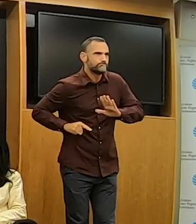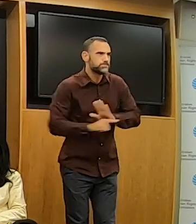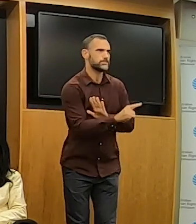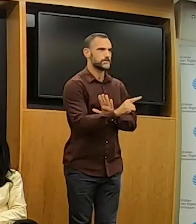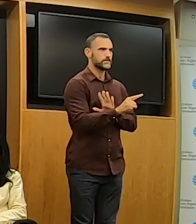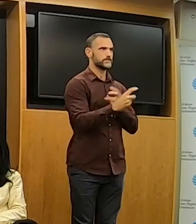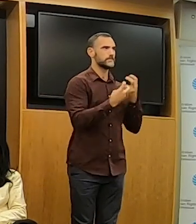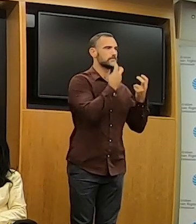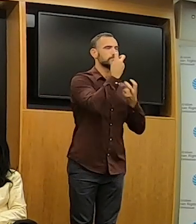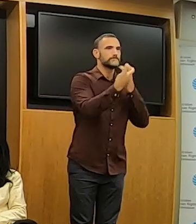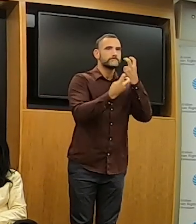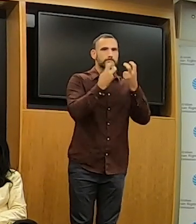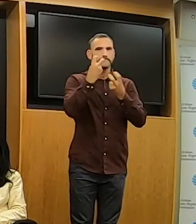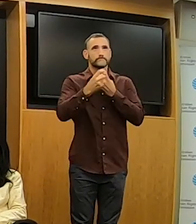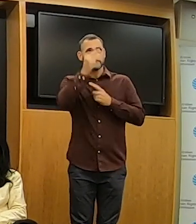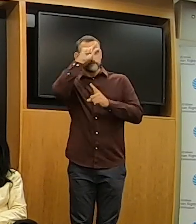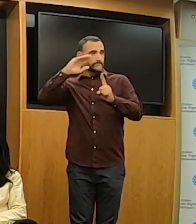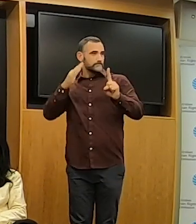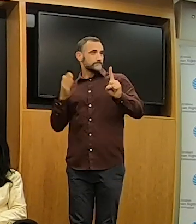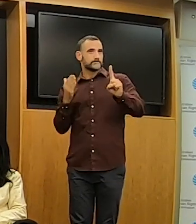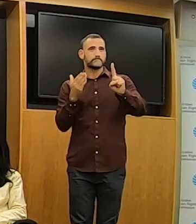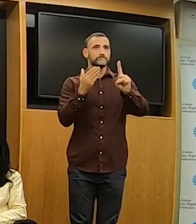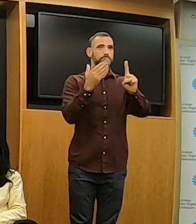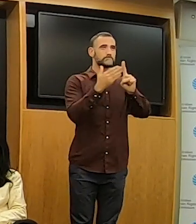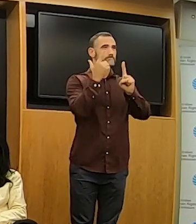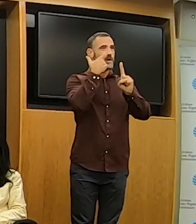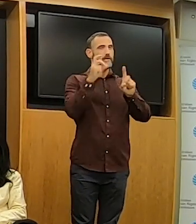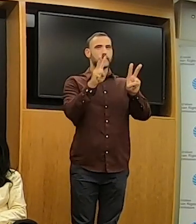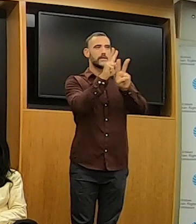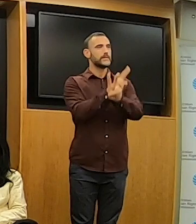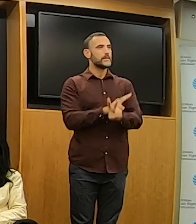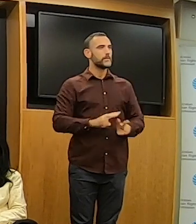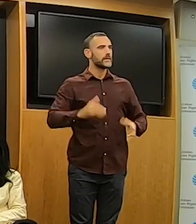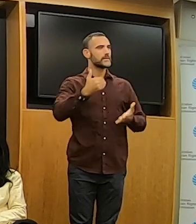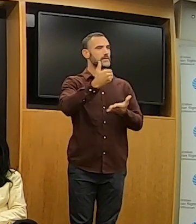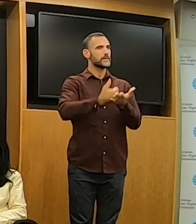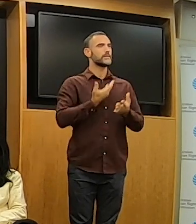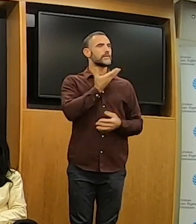towards enduring peace, safety, and a new life.